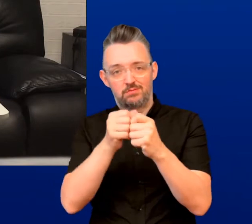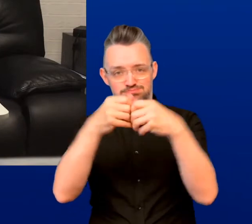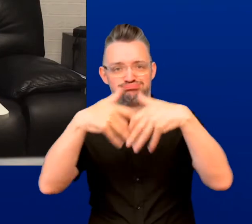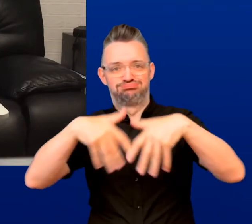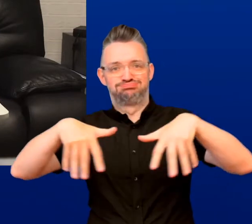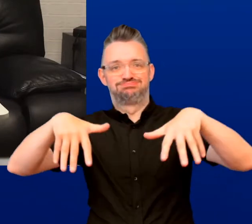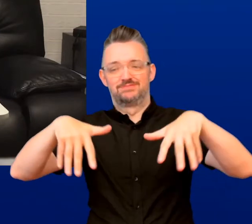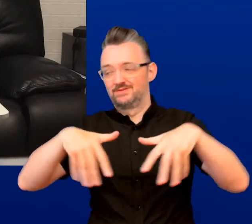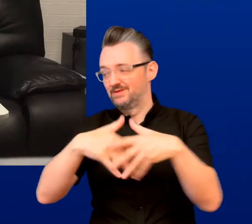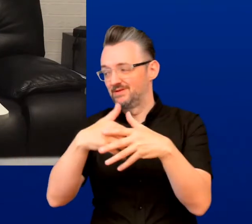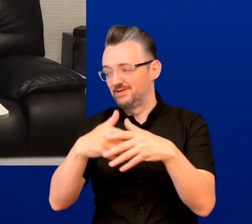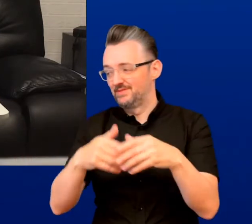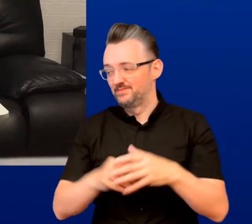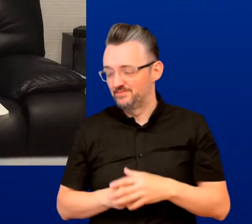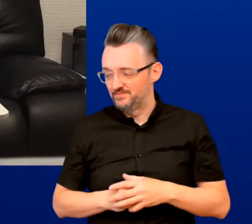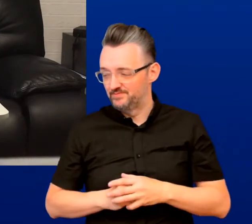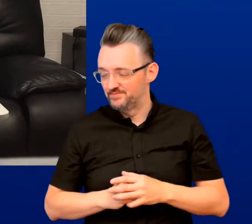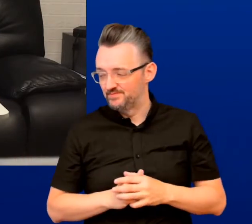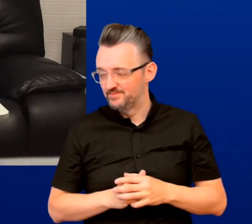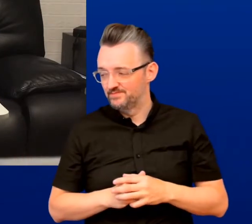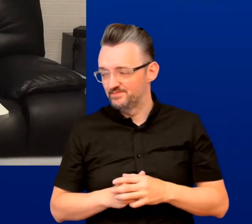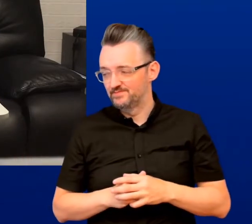with the lines drawn.